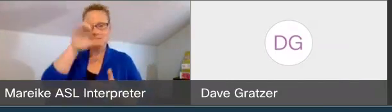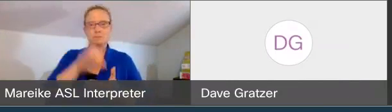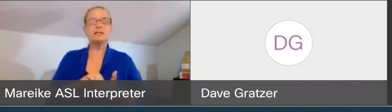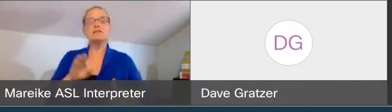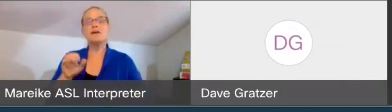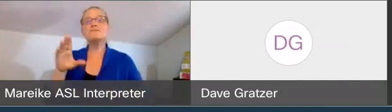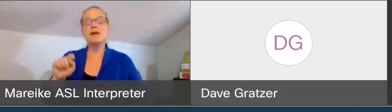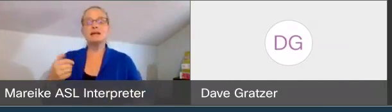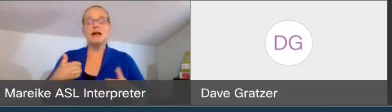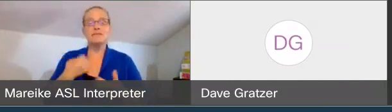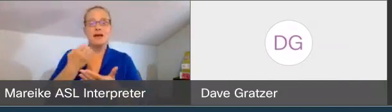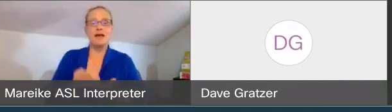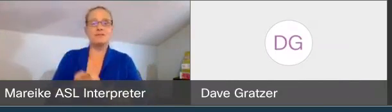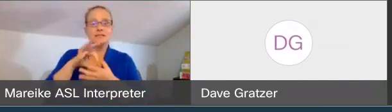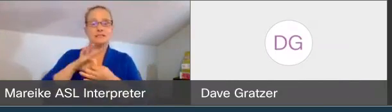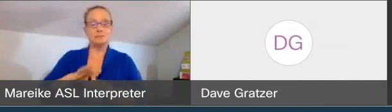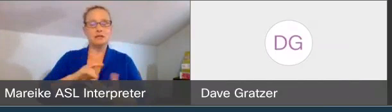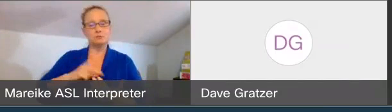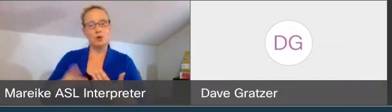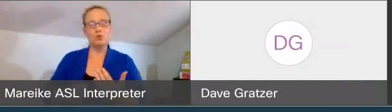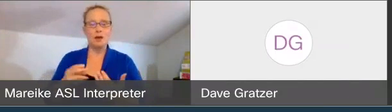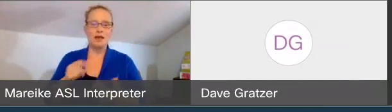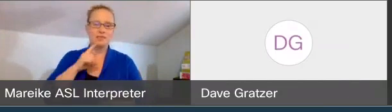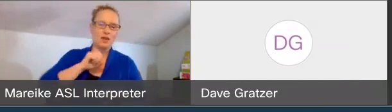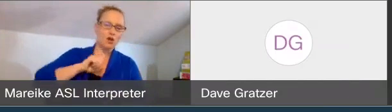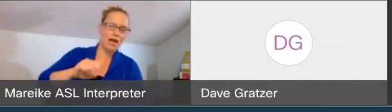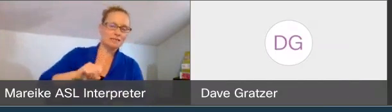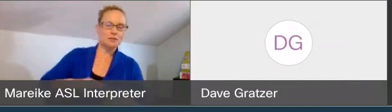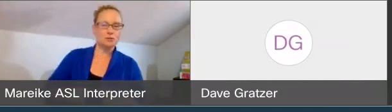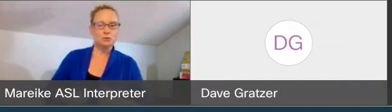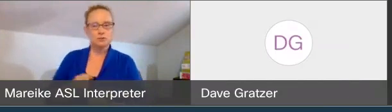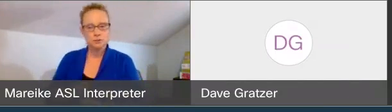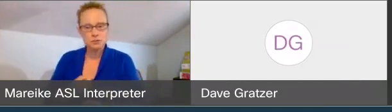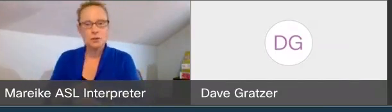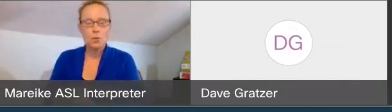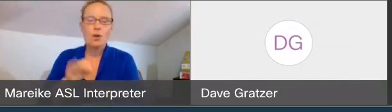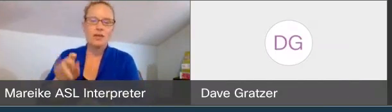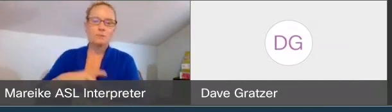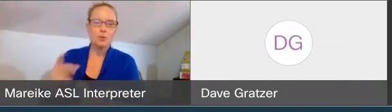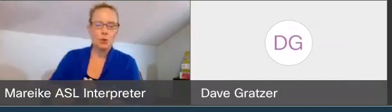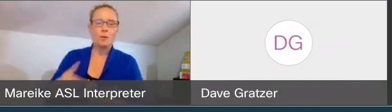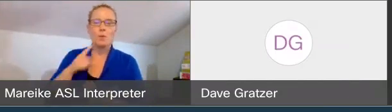and is hesitant to support such a program or to work closely with a FACT team. So what can you